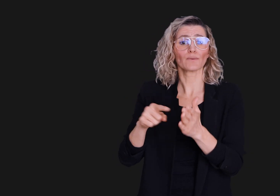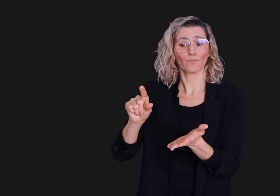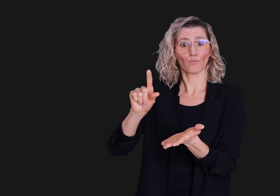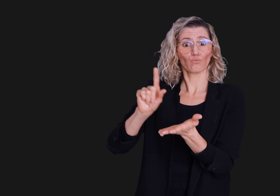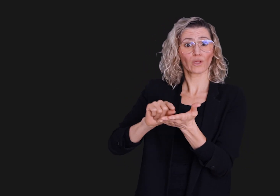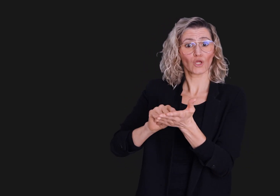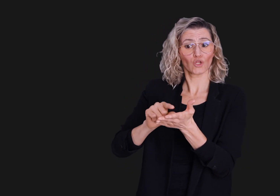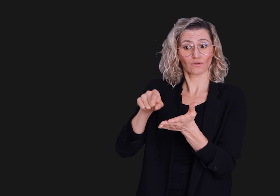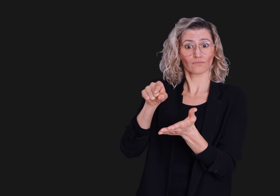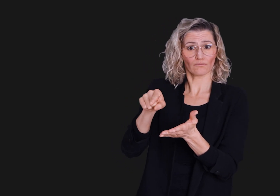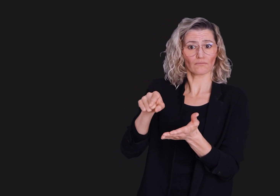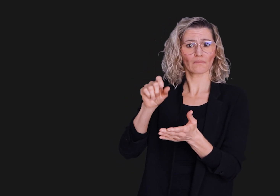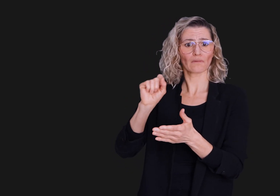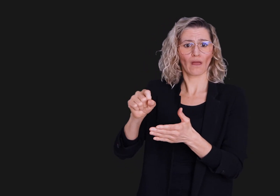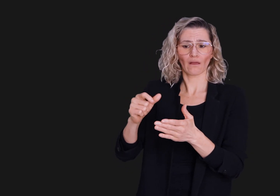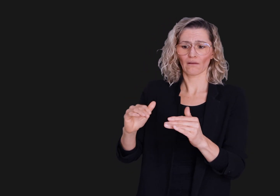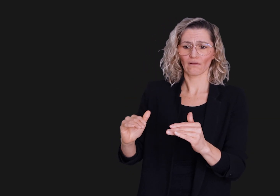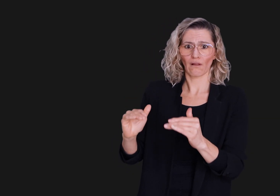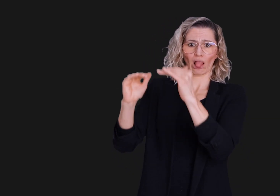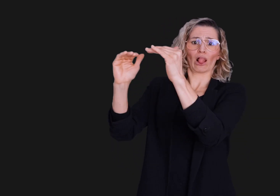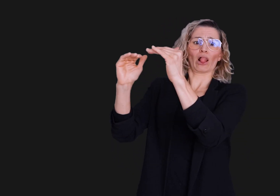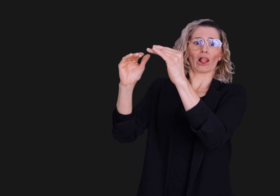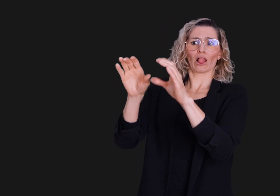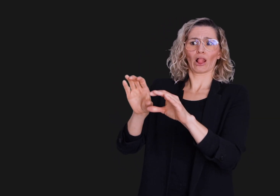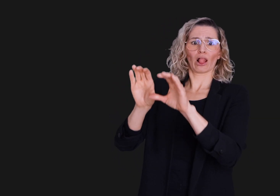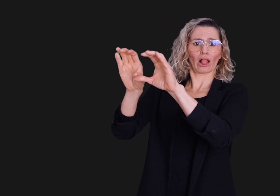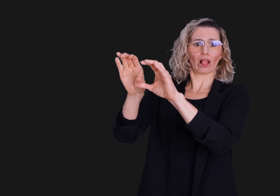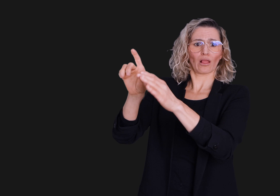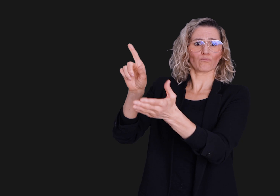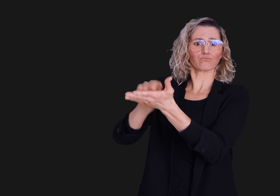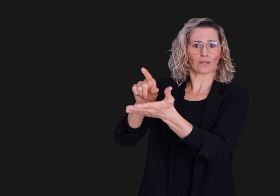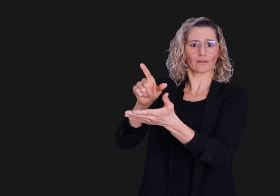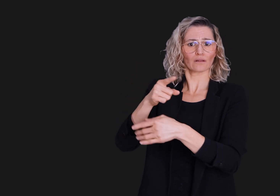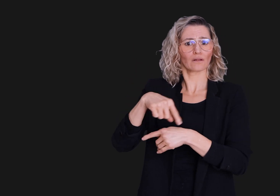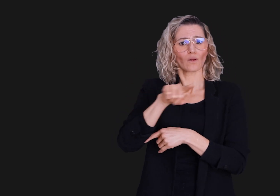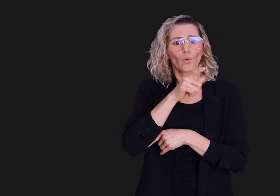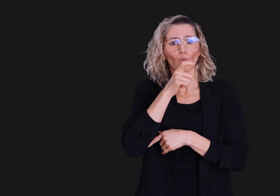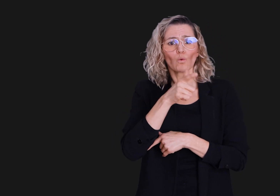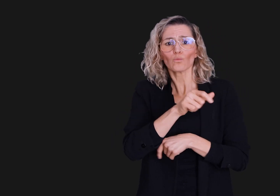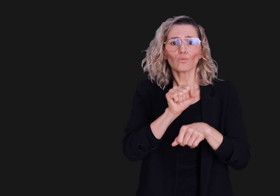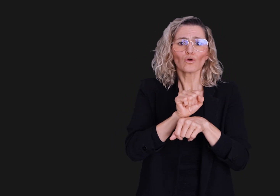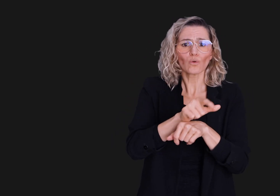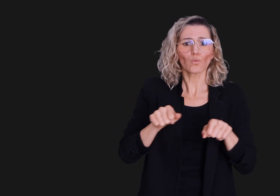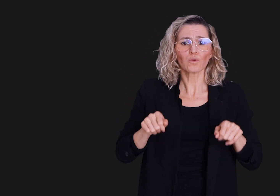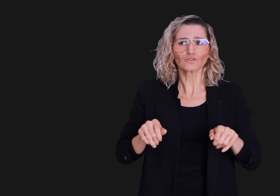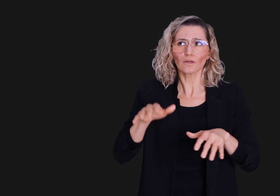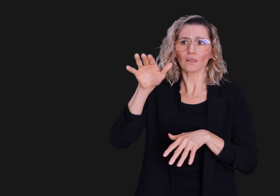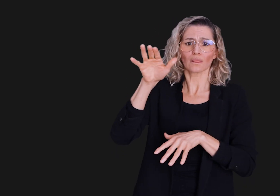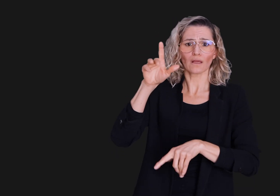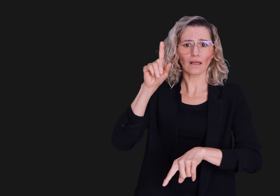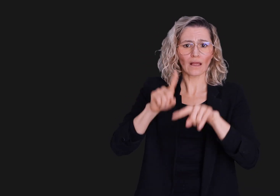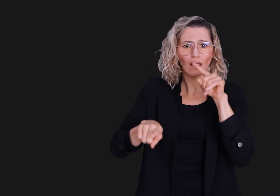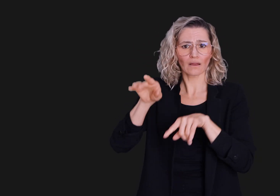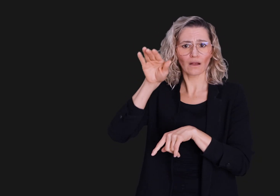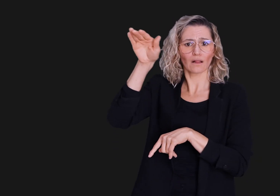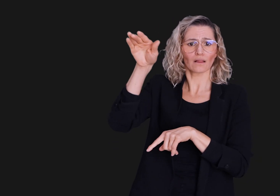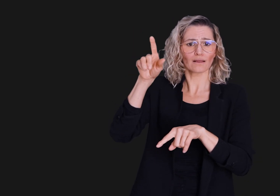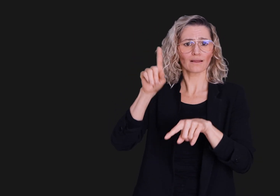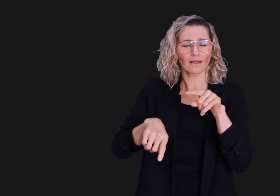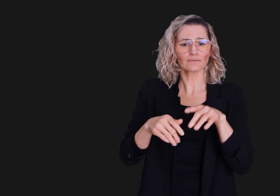A printer can be placed out of reach for workers in wheelchairs.